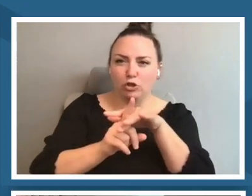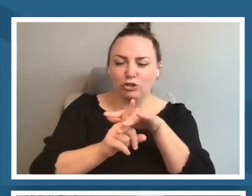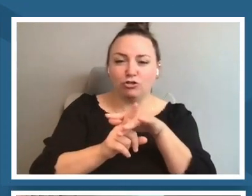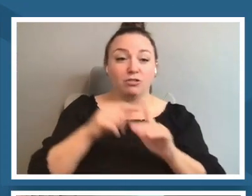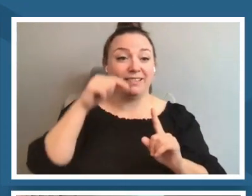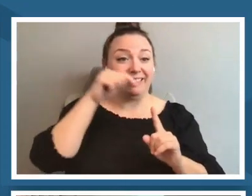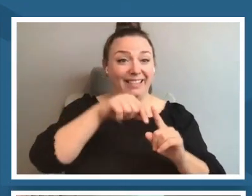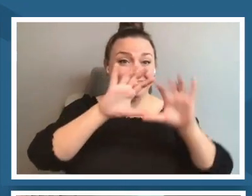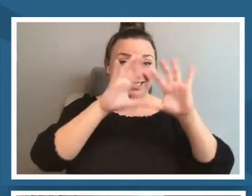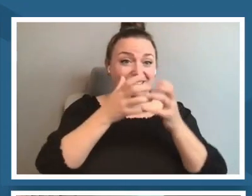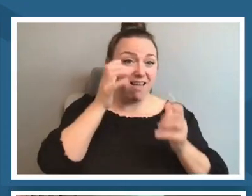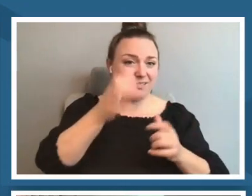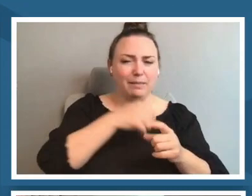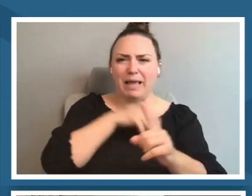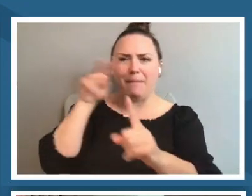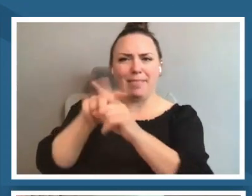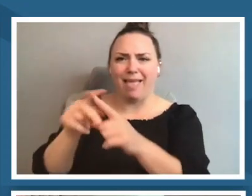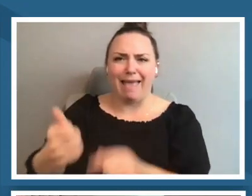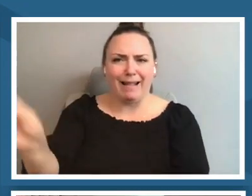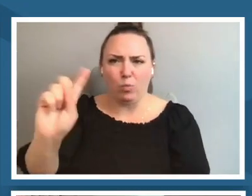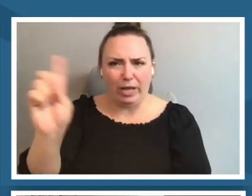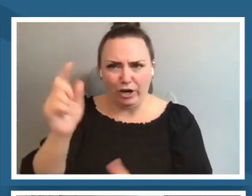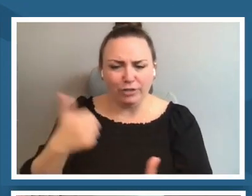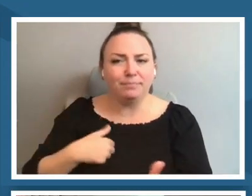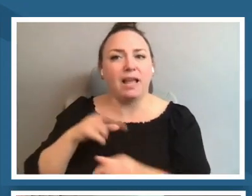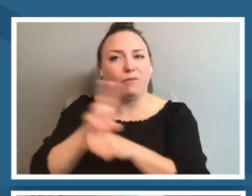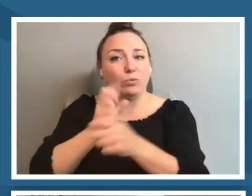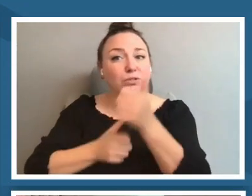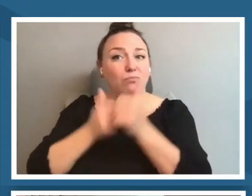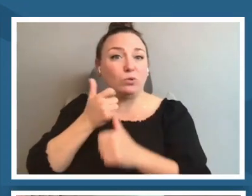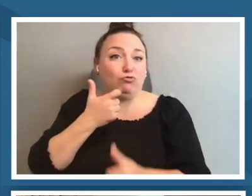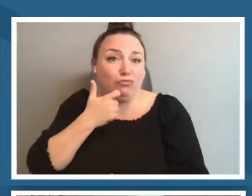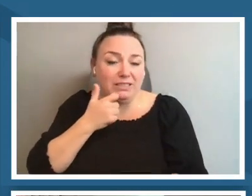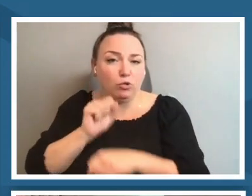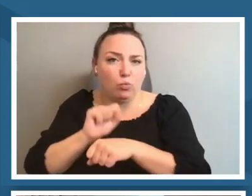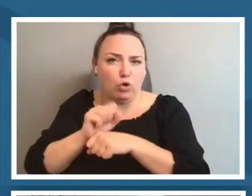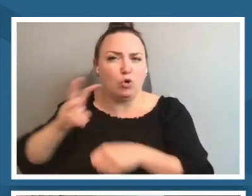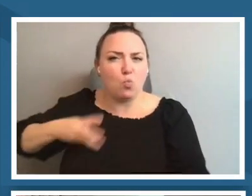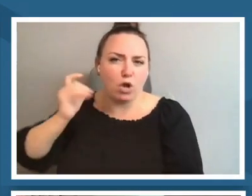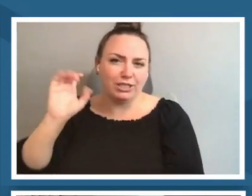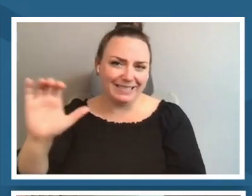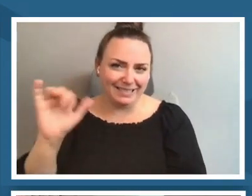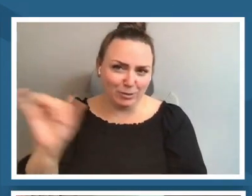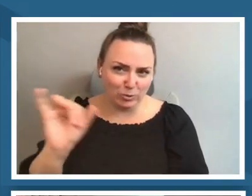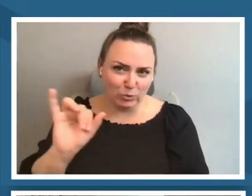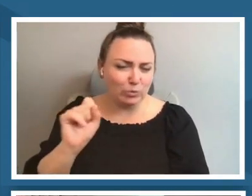i've used it in more my more recent work which is in washington dc so it is